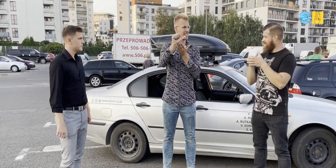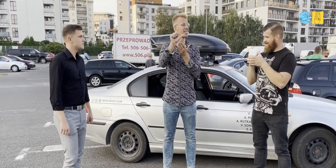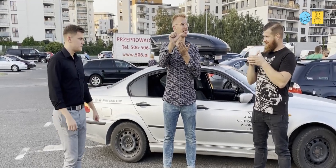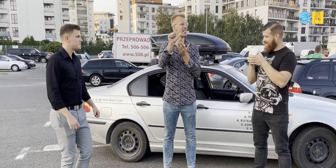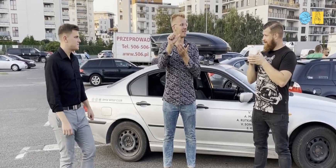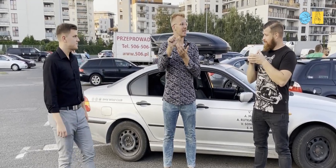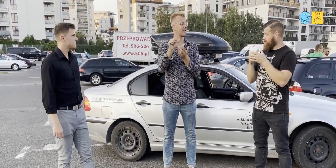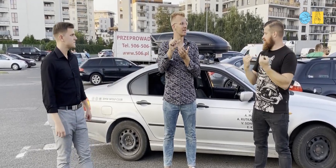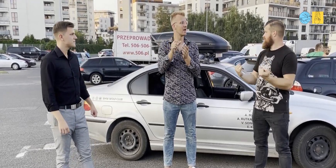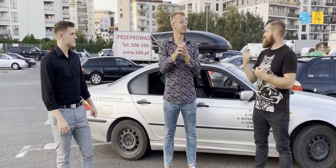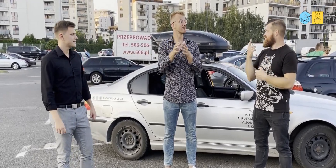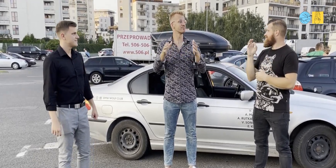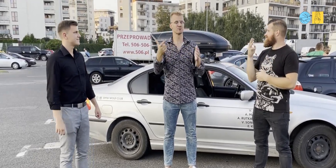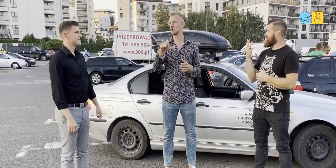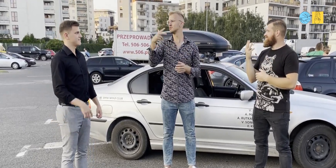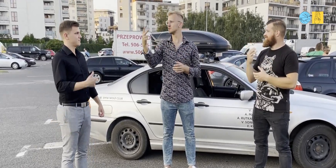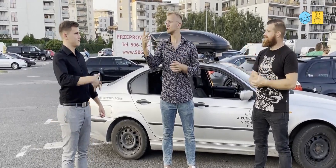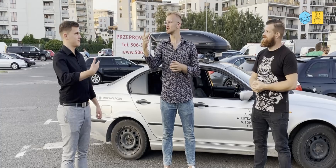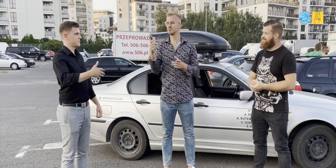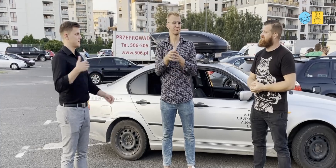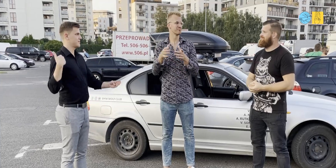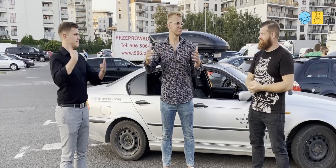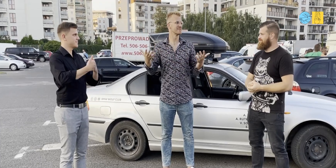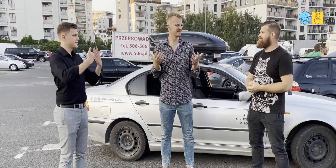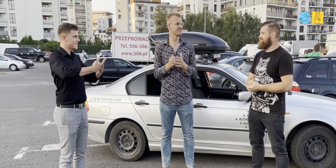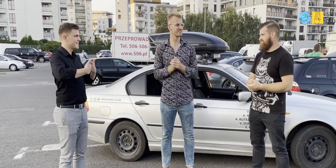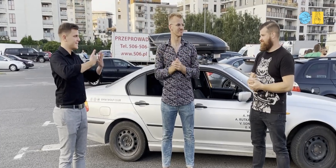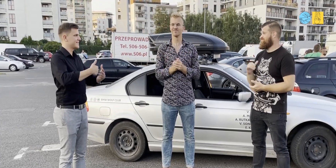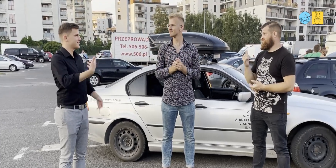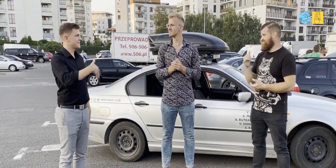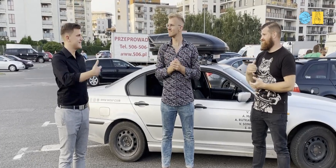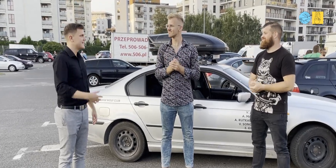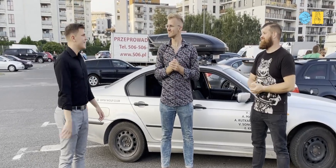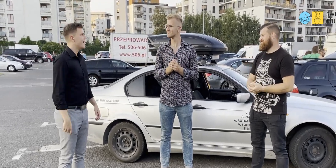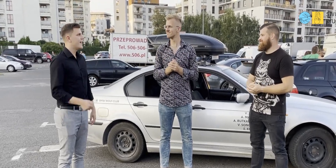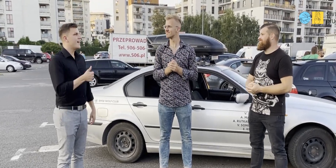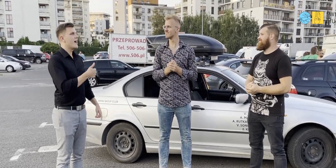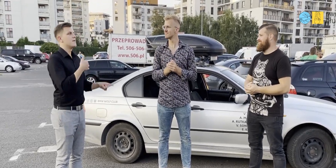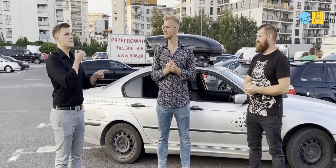over the years the number has grown to 104 people. [K] Not bad!